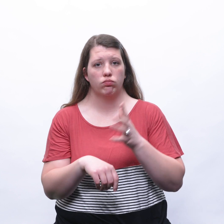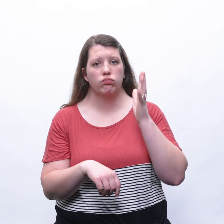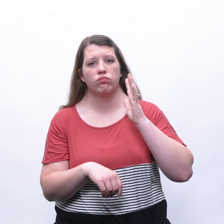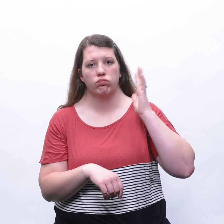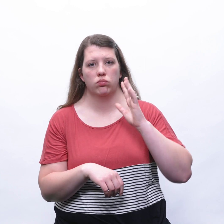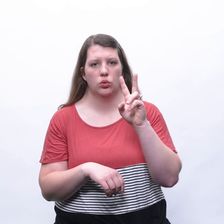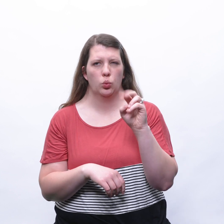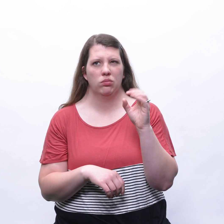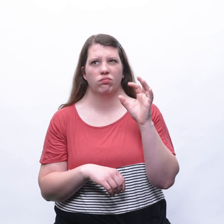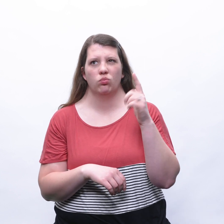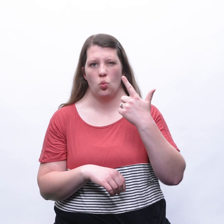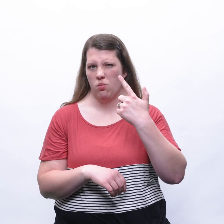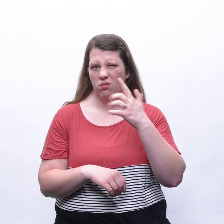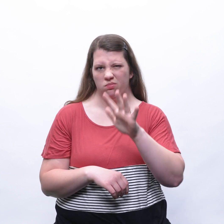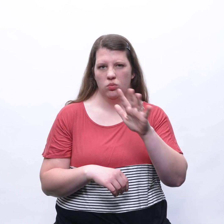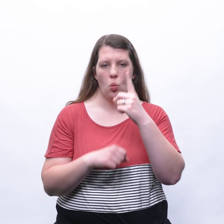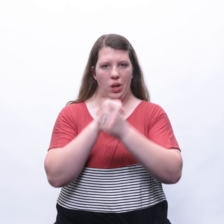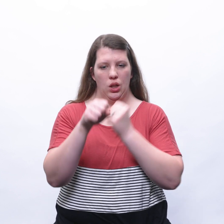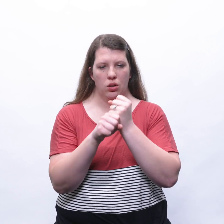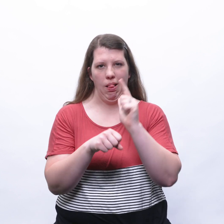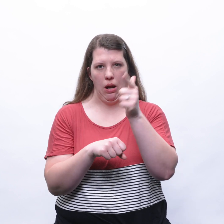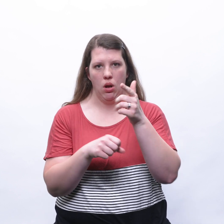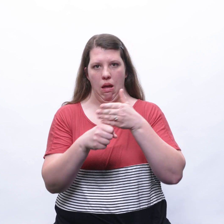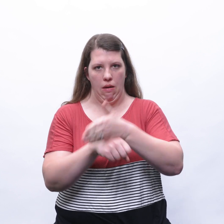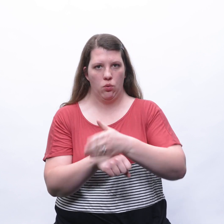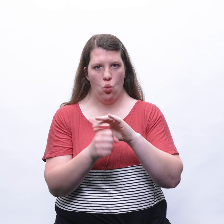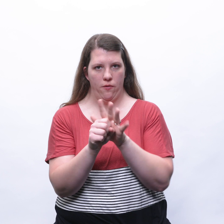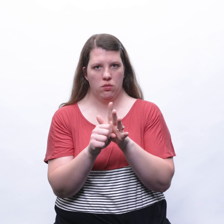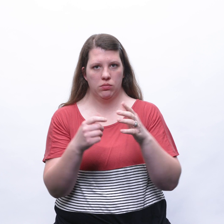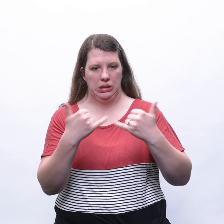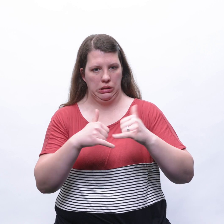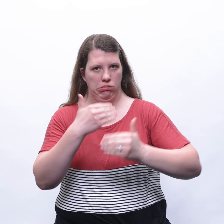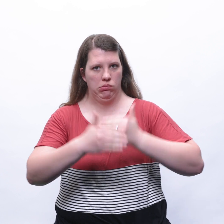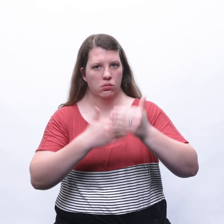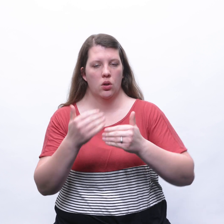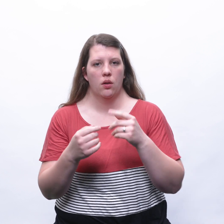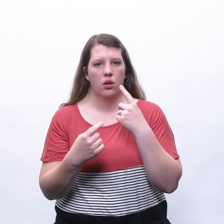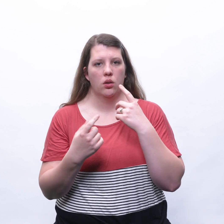Okay. One time back in 2021, a year after COVID,